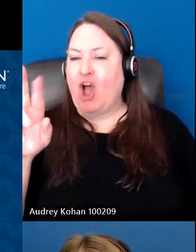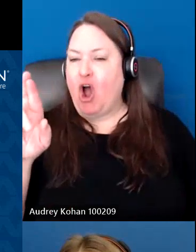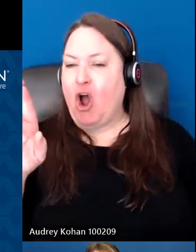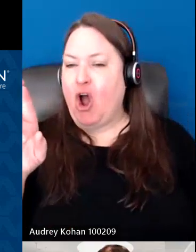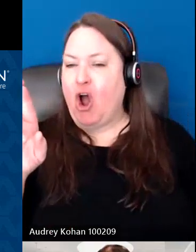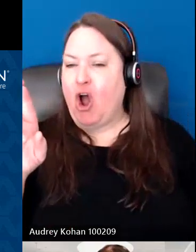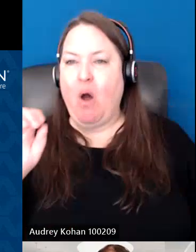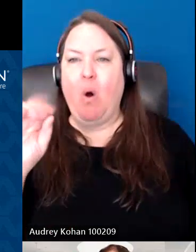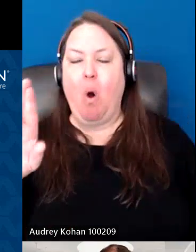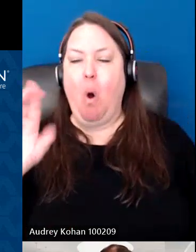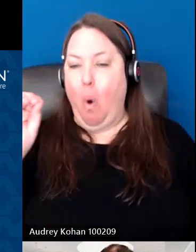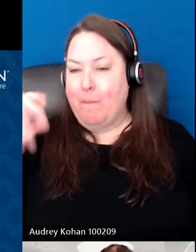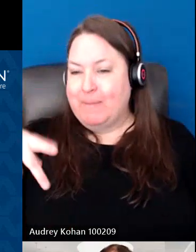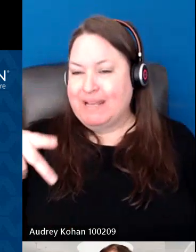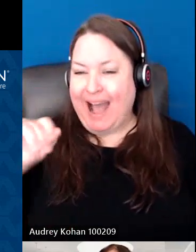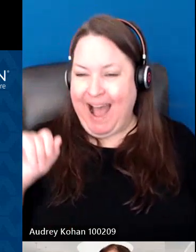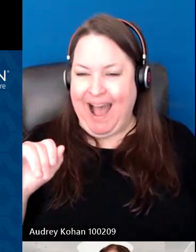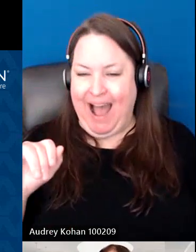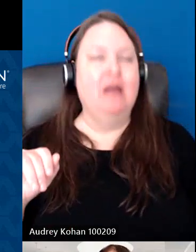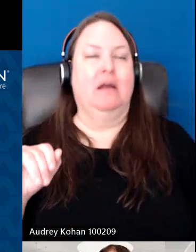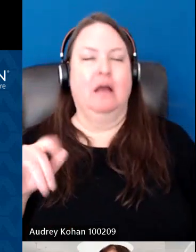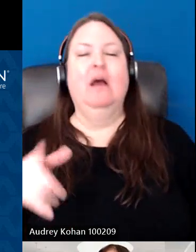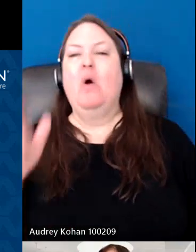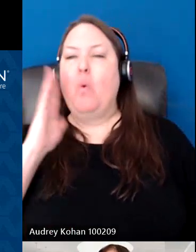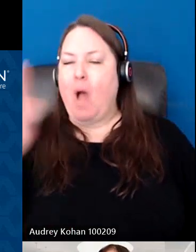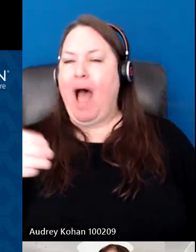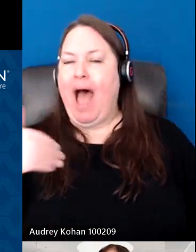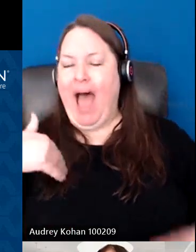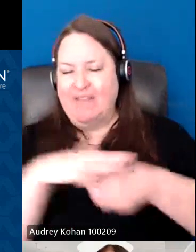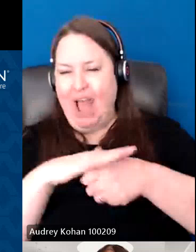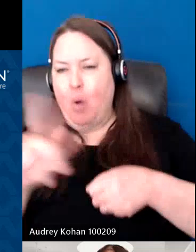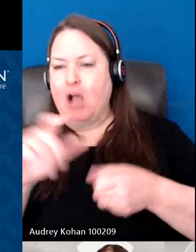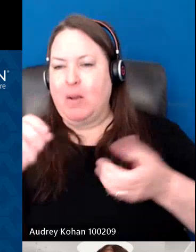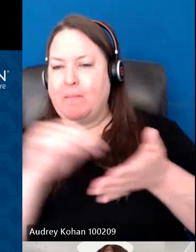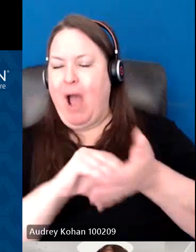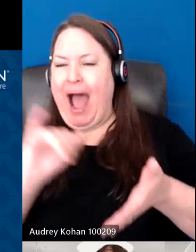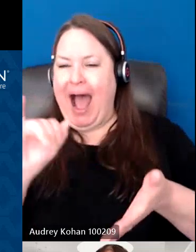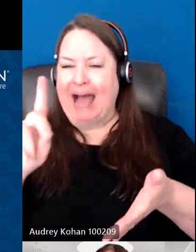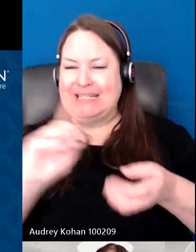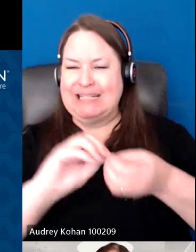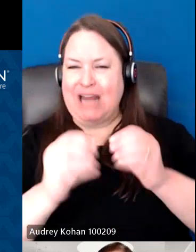uh OPI that it would have a an area where they could put the ID number of The Interpreter and